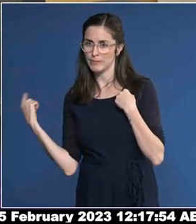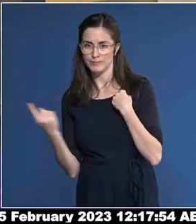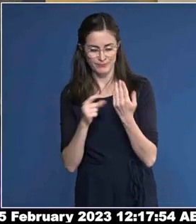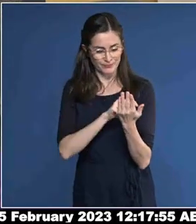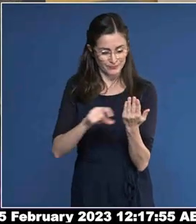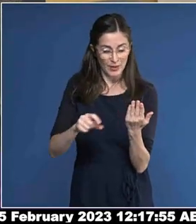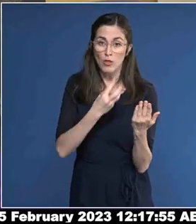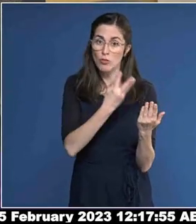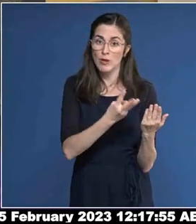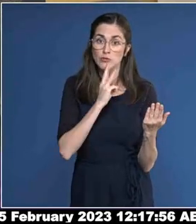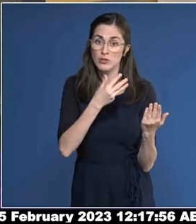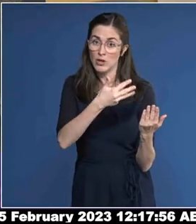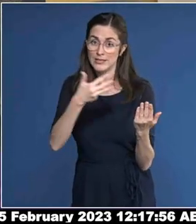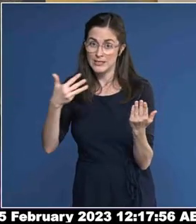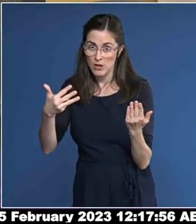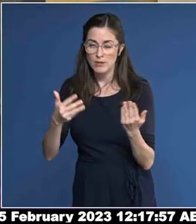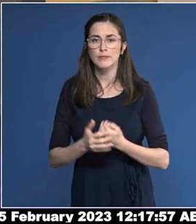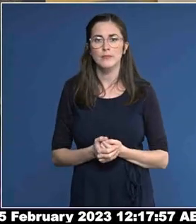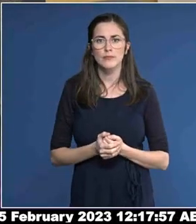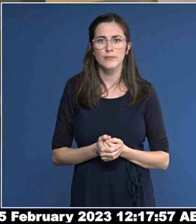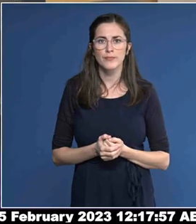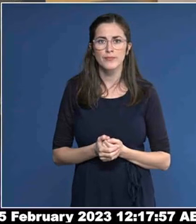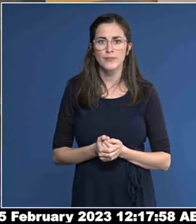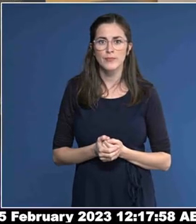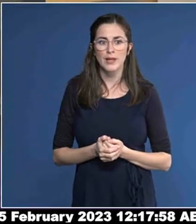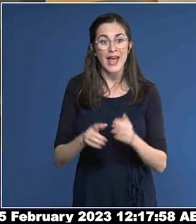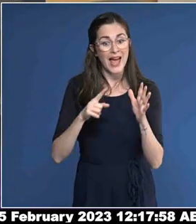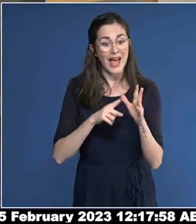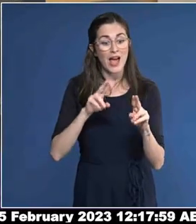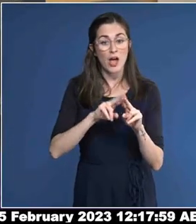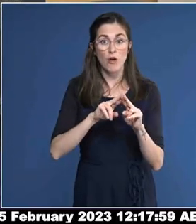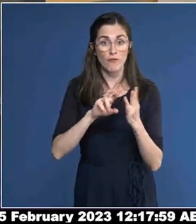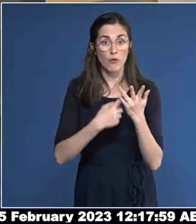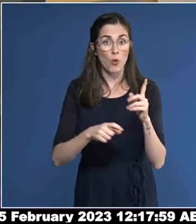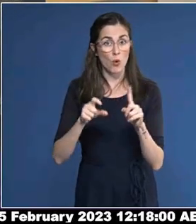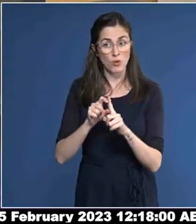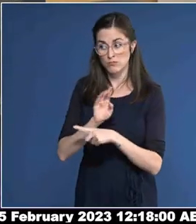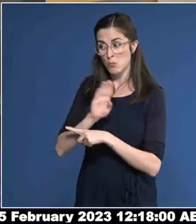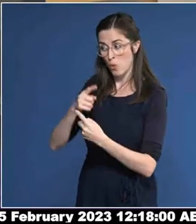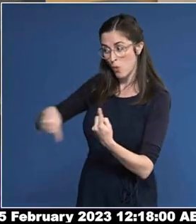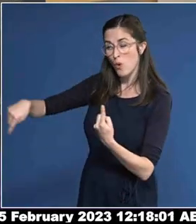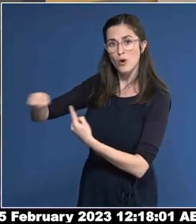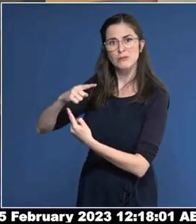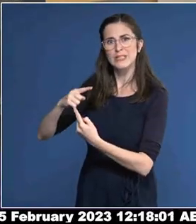Afford did not accept that this finding was open directly but accepted the substance of